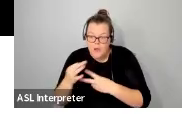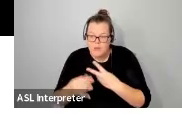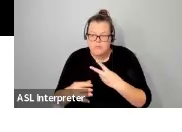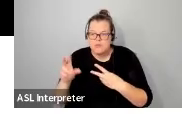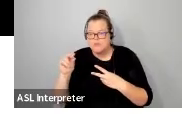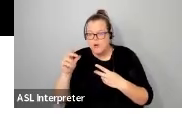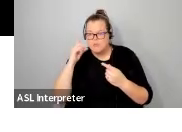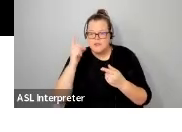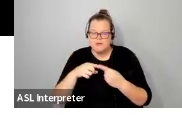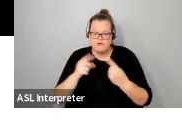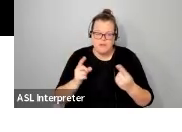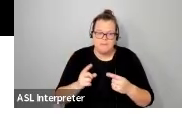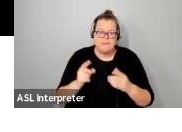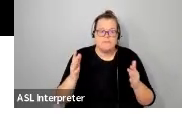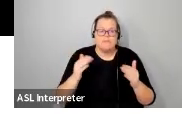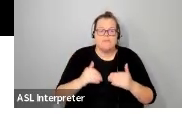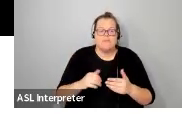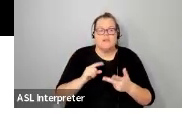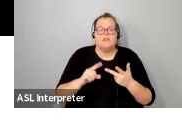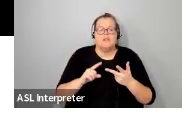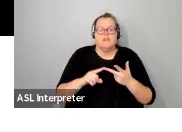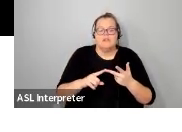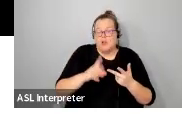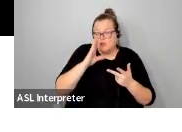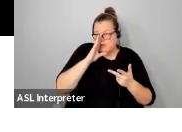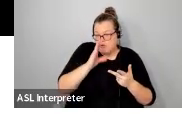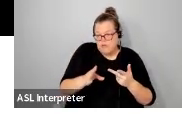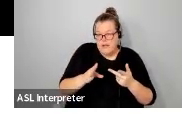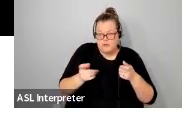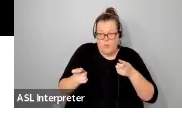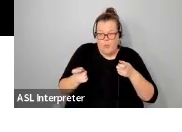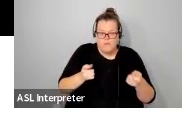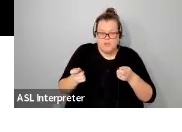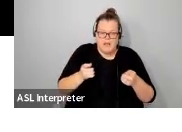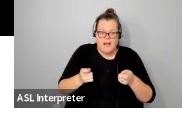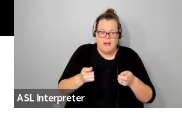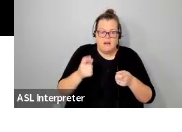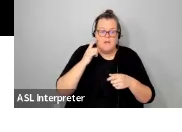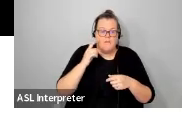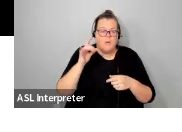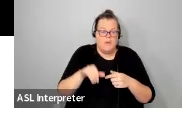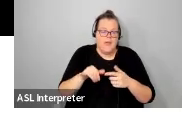There needs to be direct oversight of the process or periodic evaluation by a state agency.